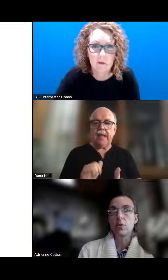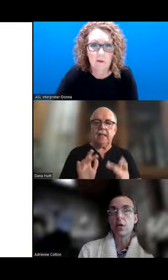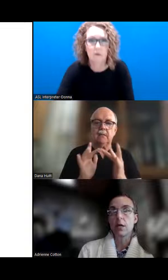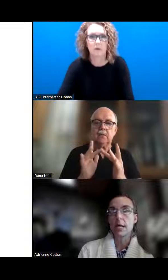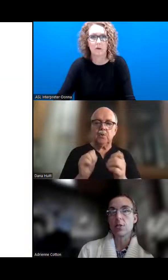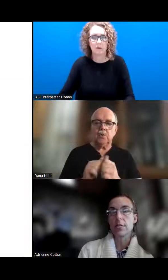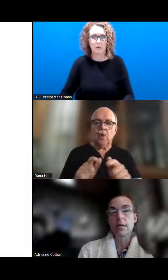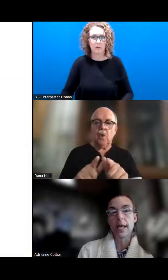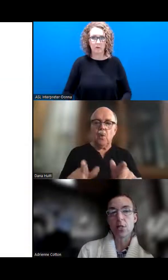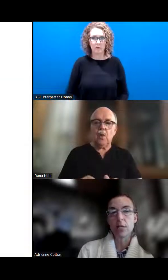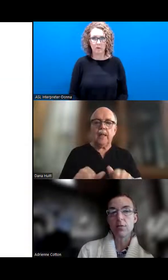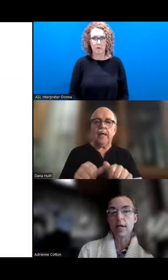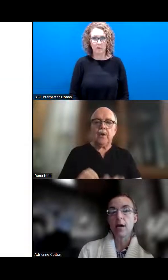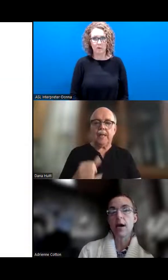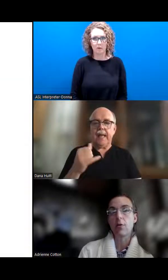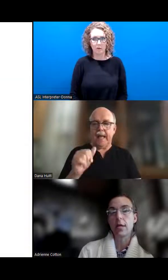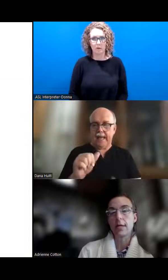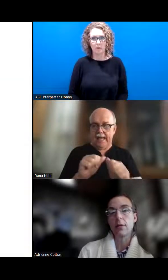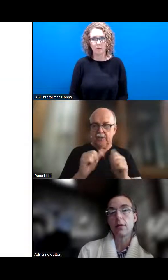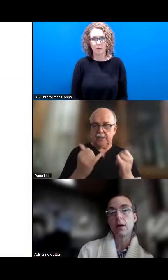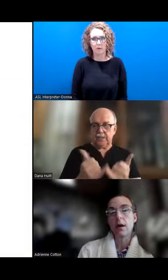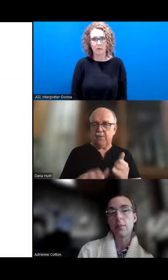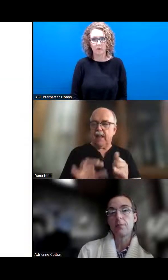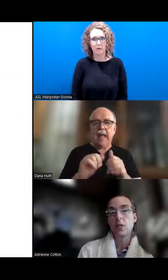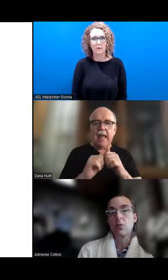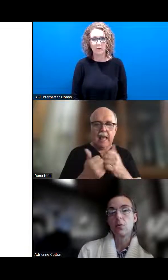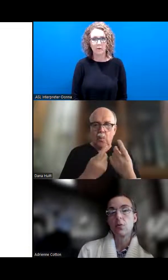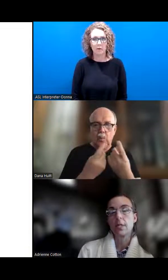I work directly with my clients to figure out a schedule that works for both them and myself. When I first